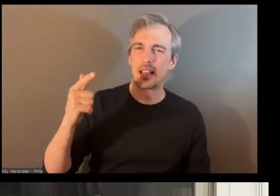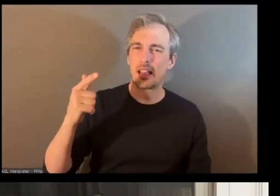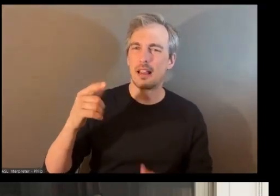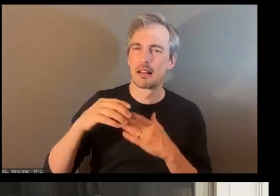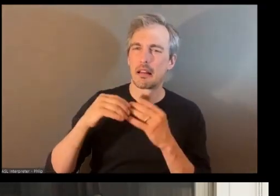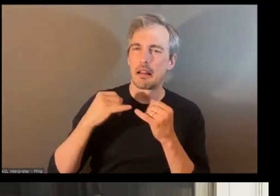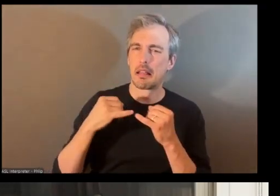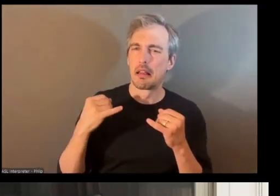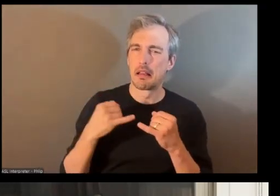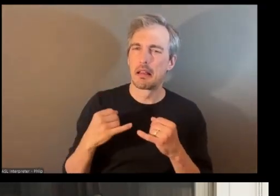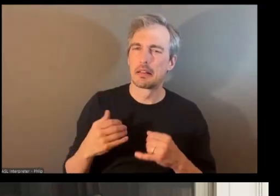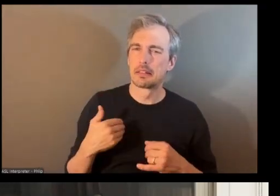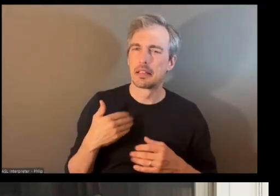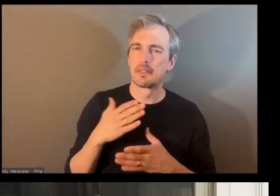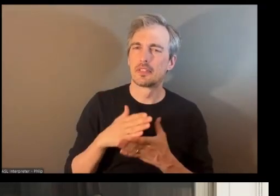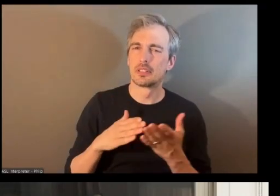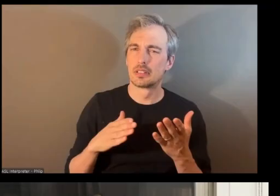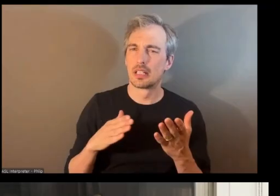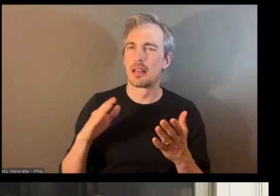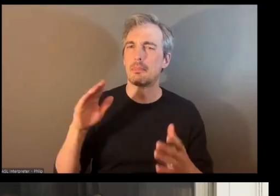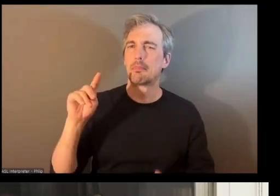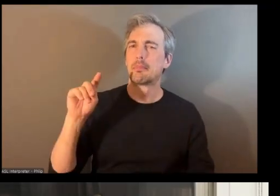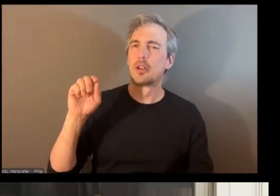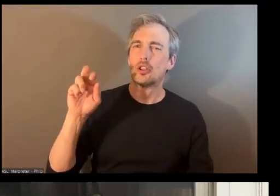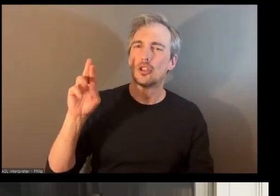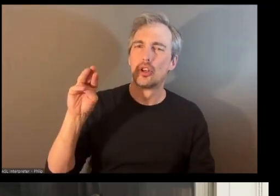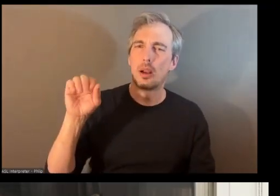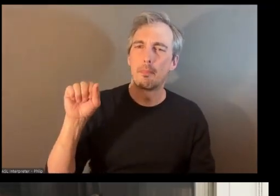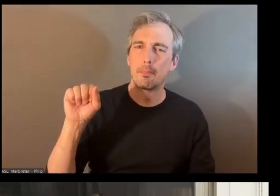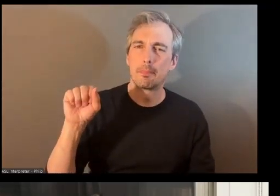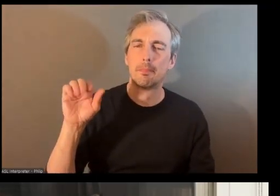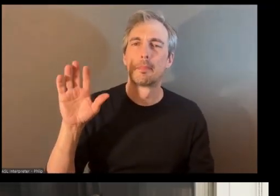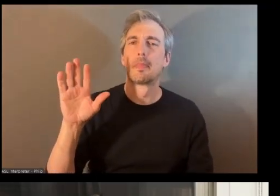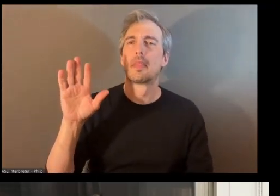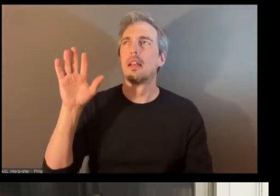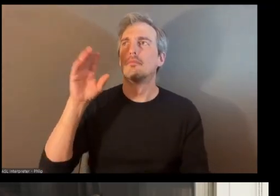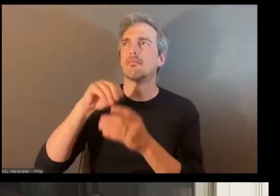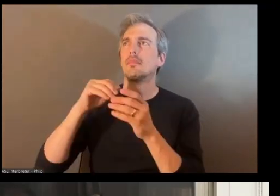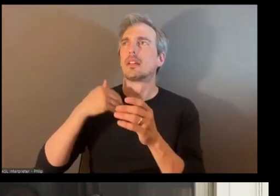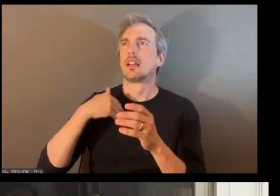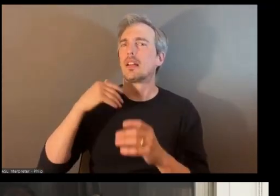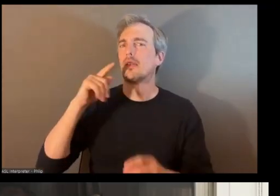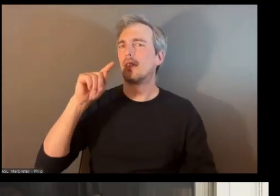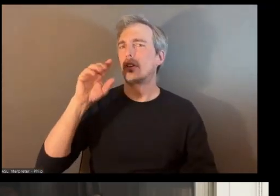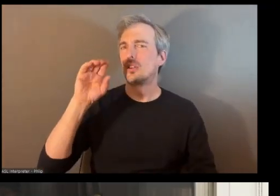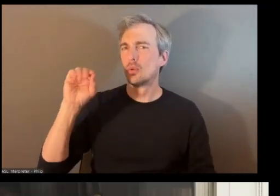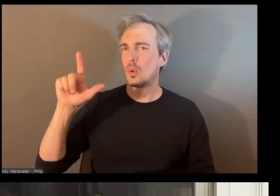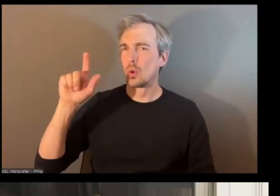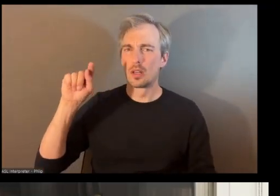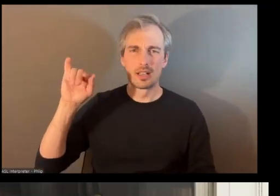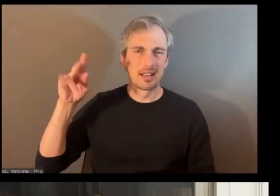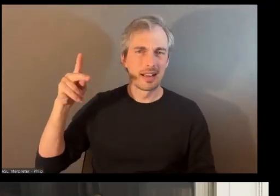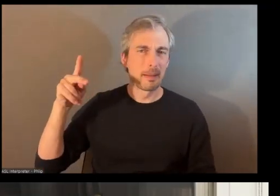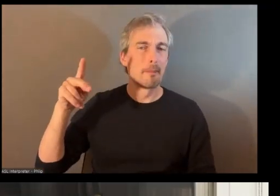that also have, like, a tooltip. But then you also can go down, and then this is where all the terms are explained.